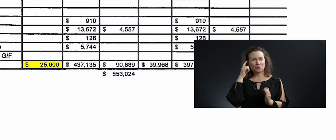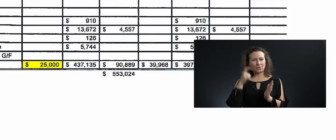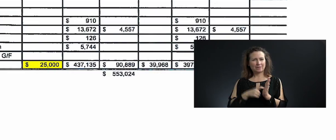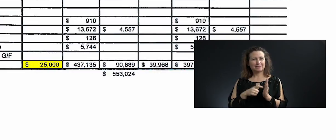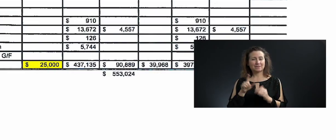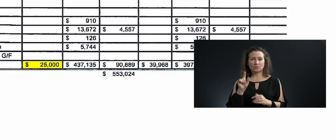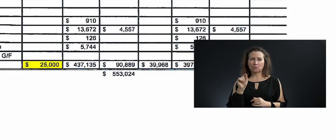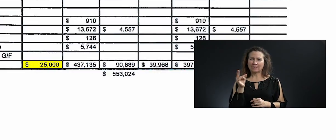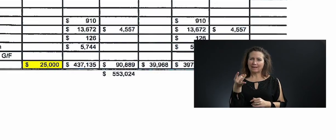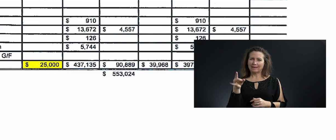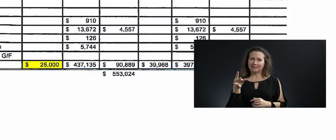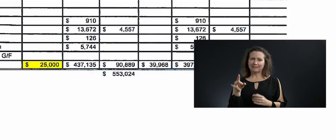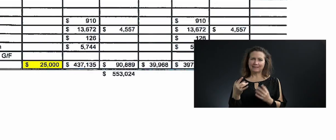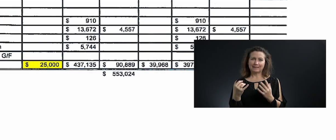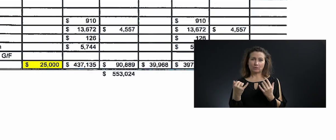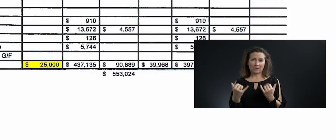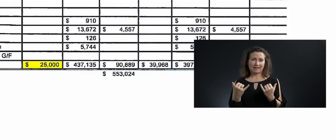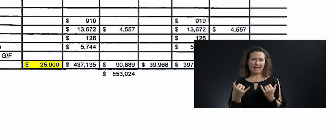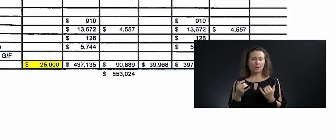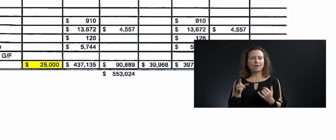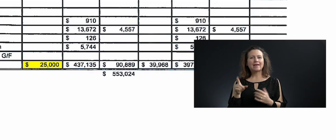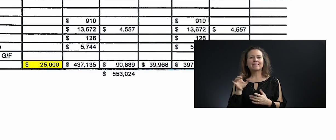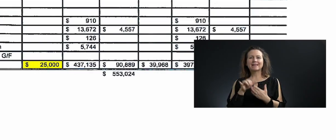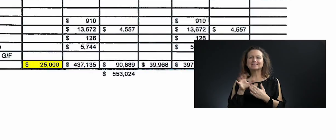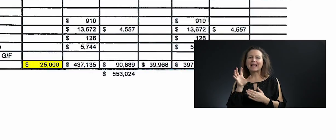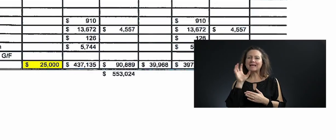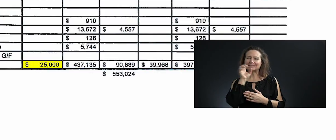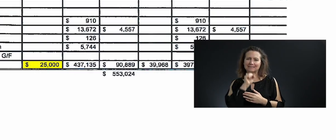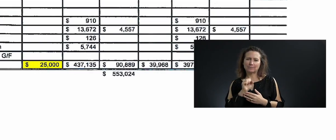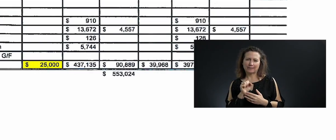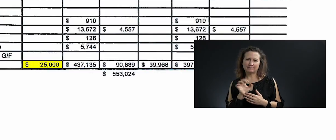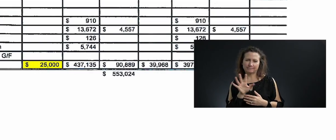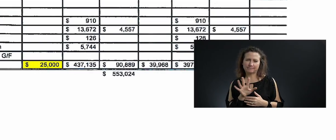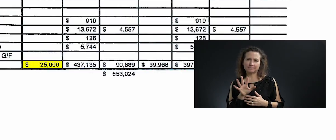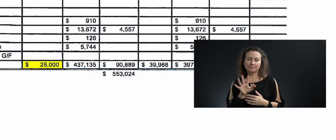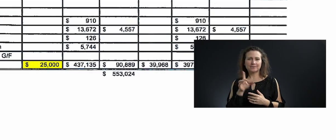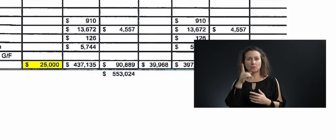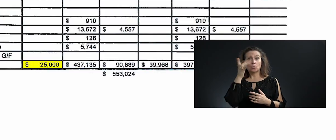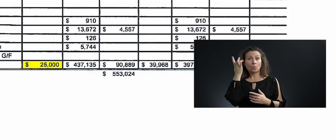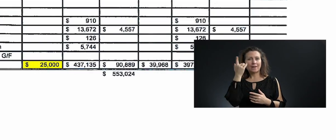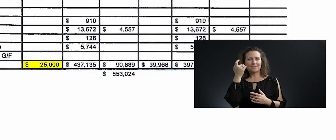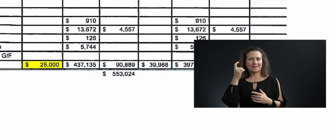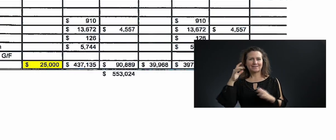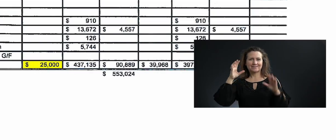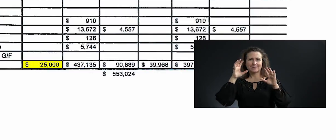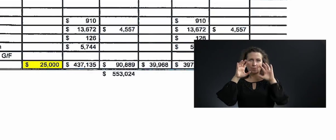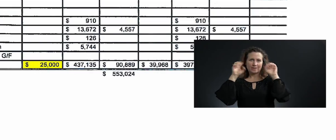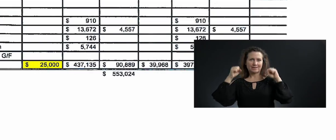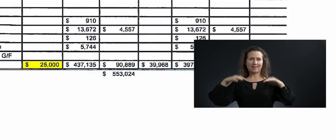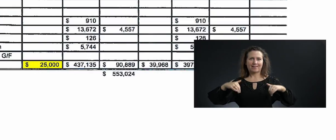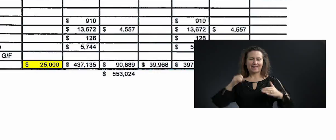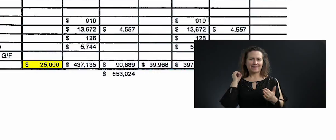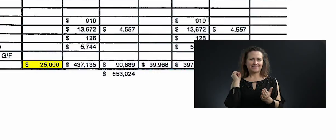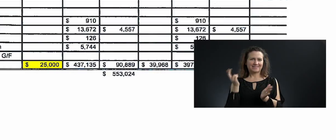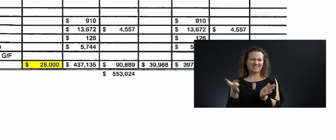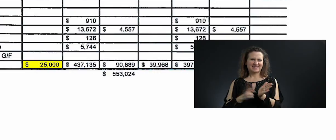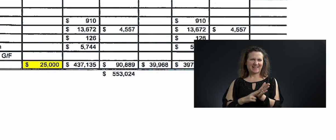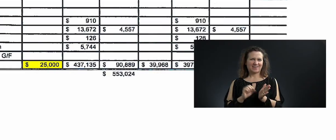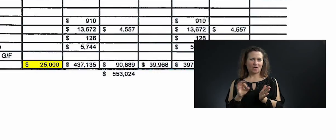2018 right now is currently estimated and that is because the president hasn't signed off on the entire grant although we've received the partial